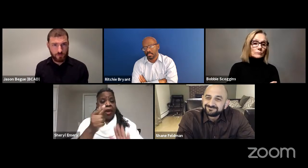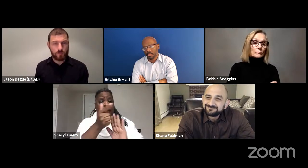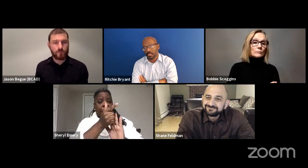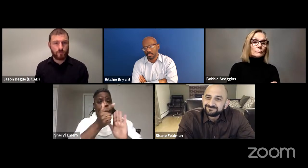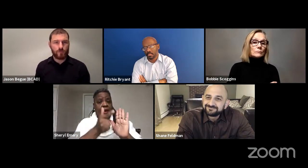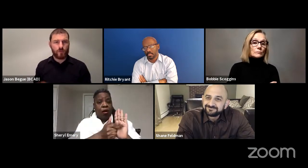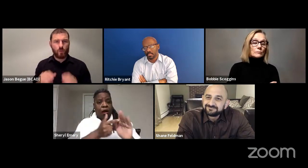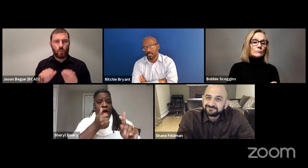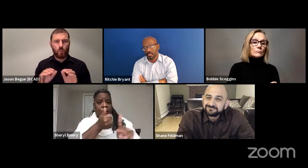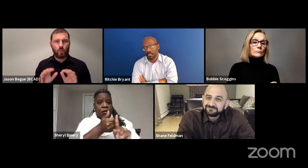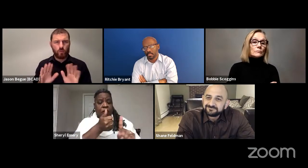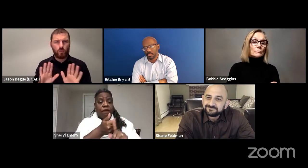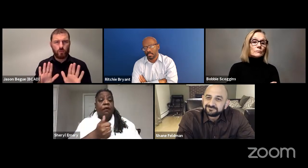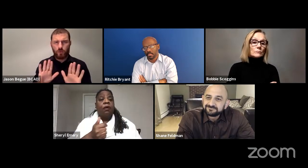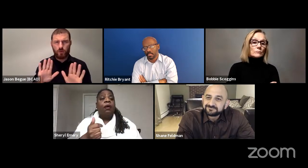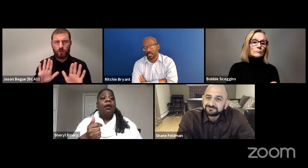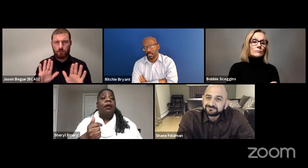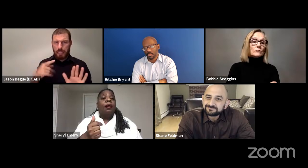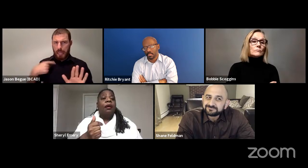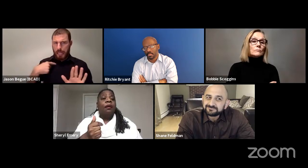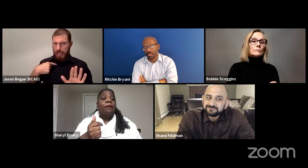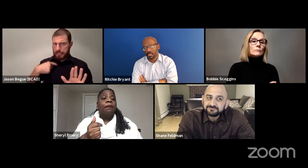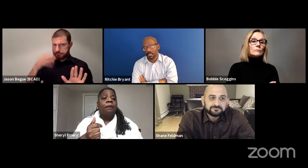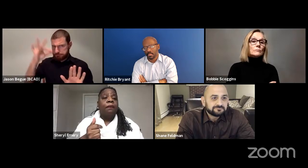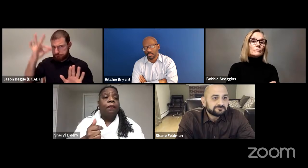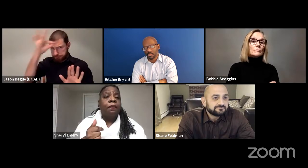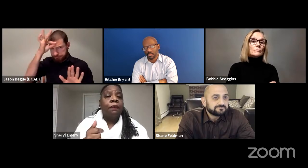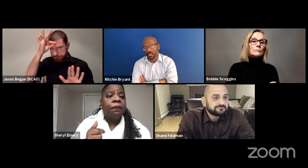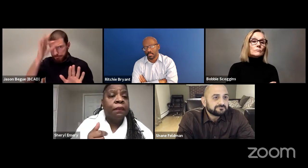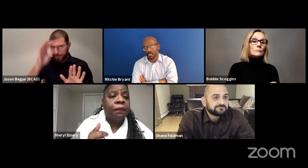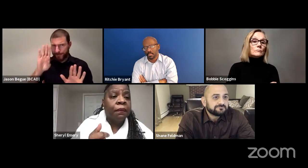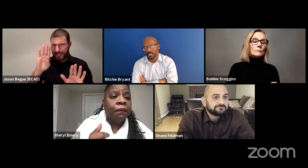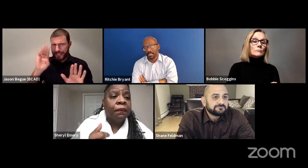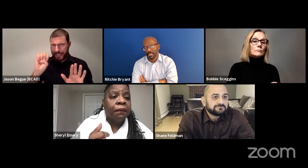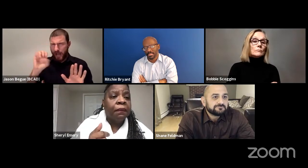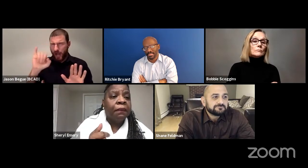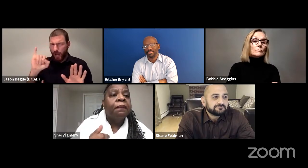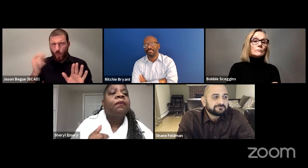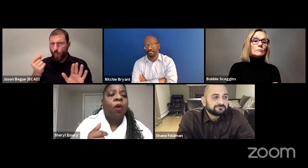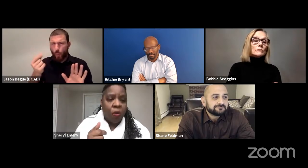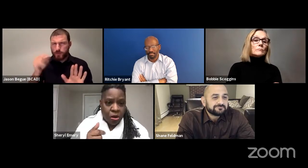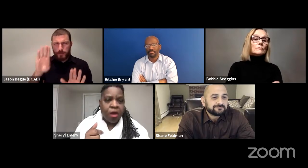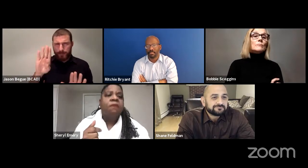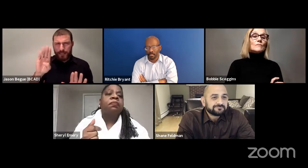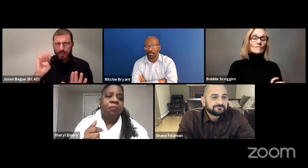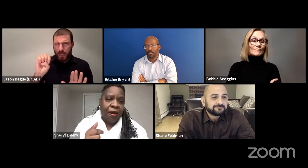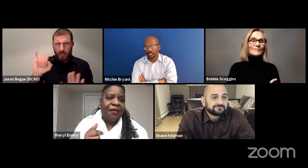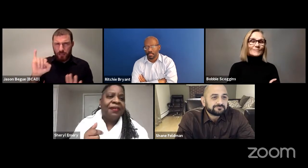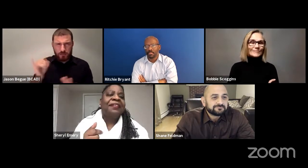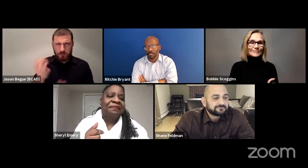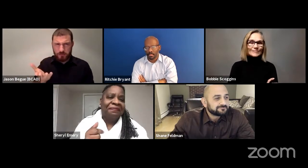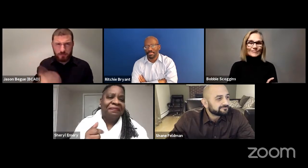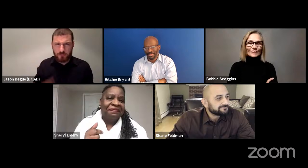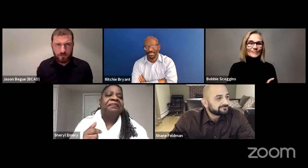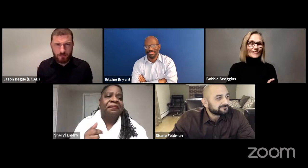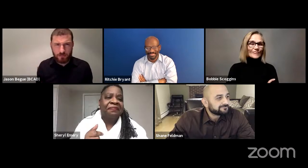working directly with the BEI. SPEAKER: Point of clarification, could somebody